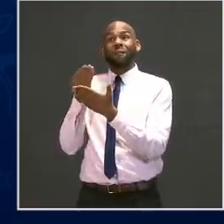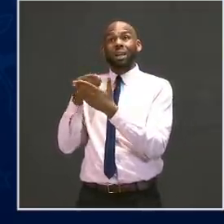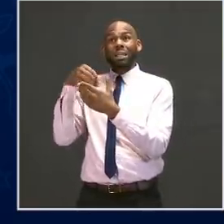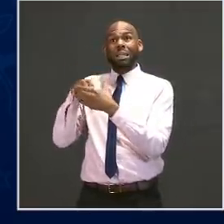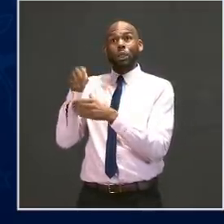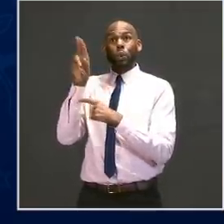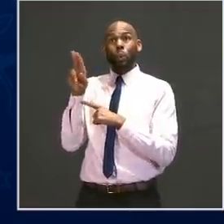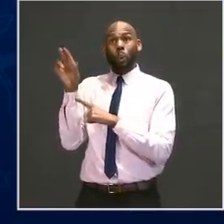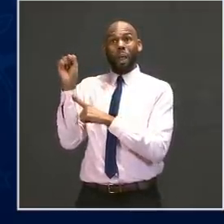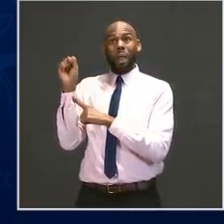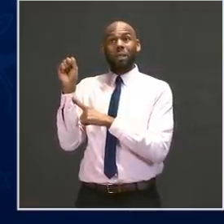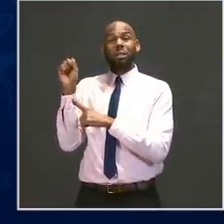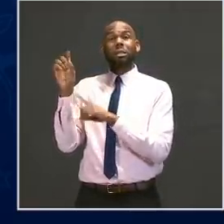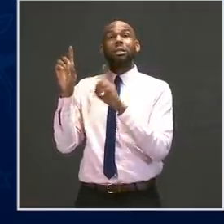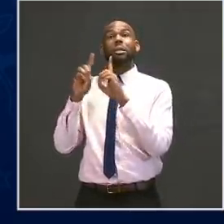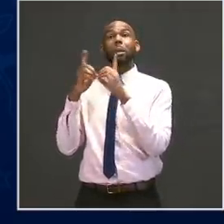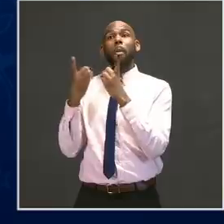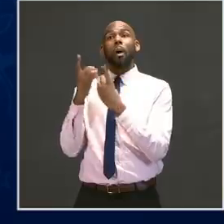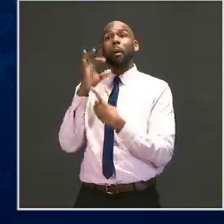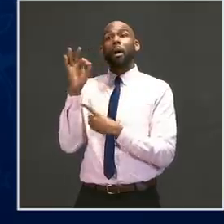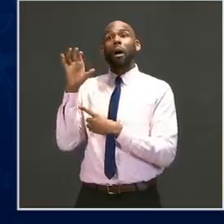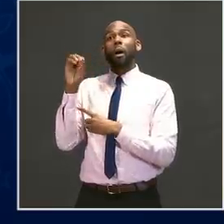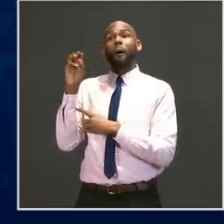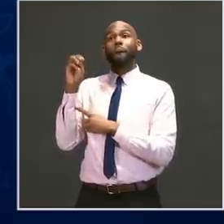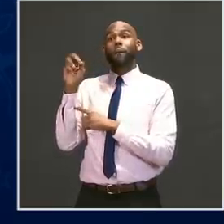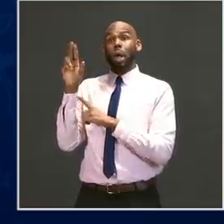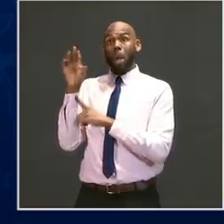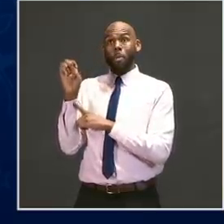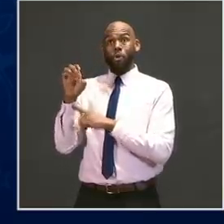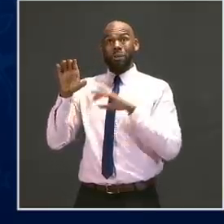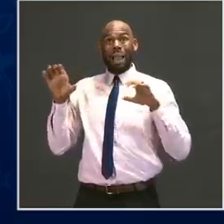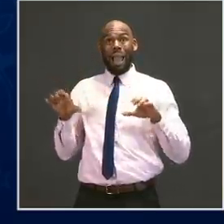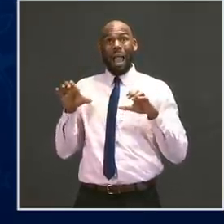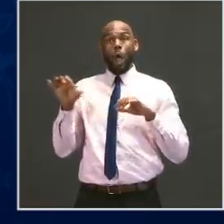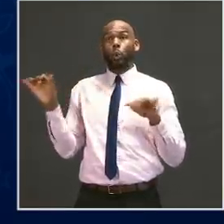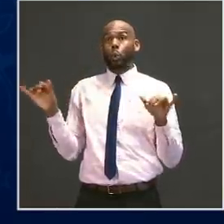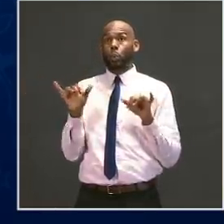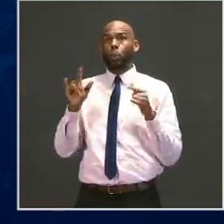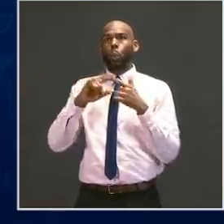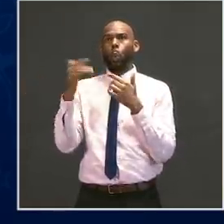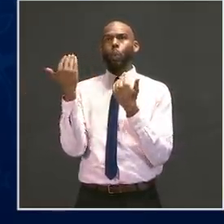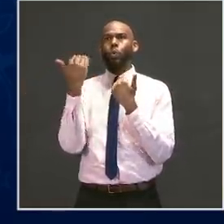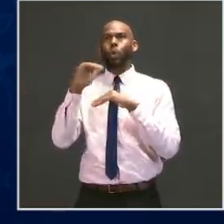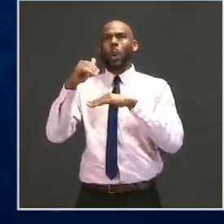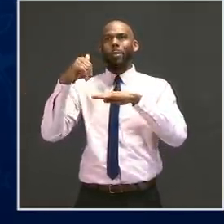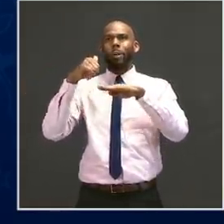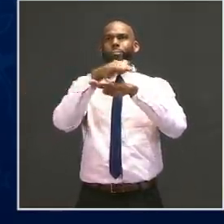The Department of Commerce is also taking immediate action to limit exports of sensitive goods to the Burmese military